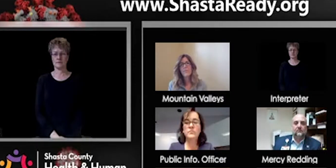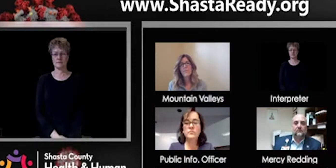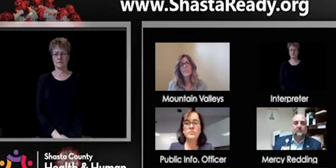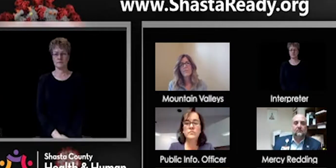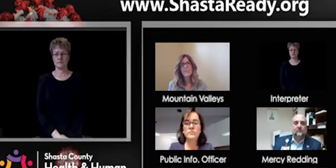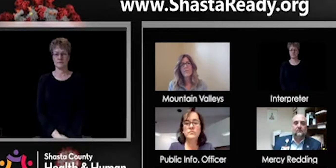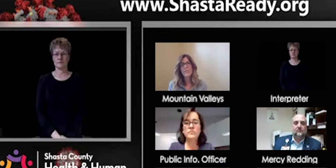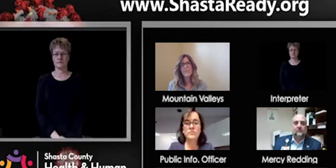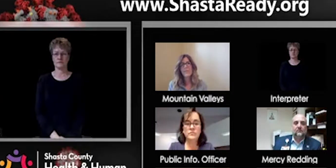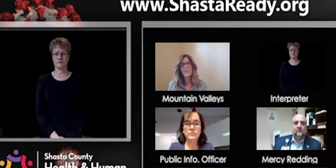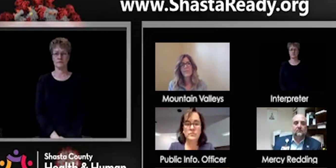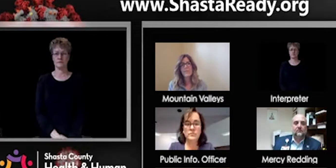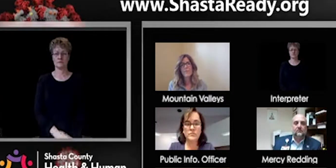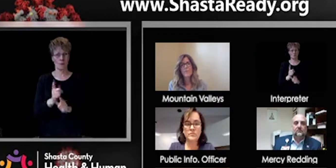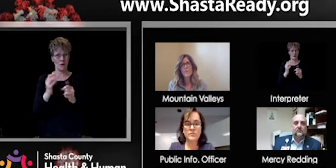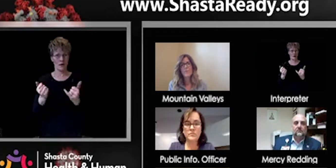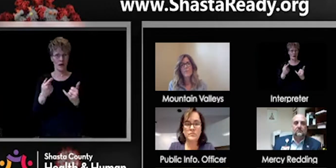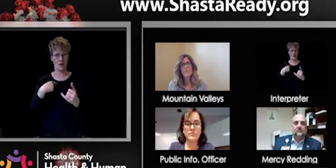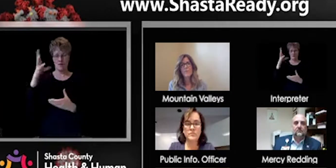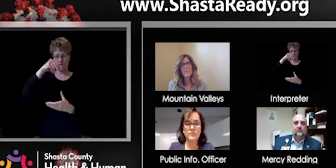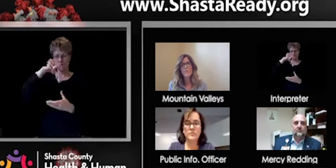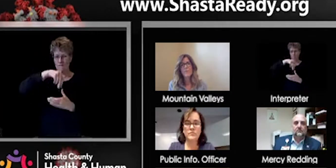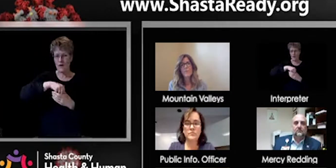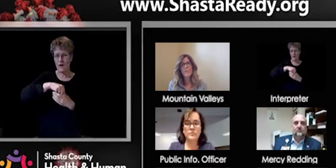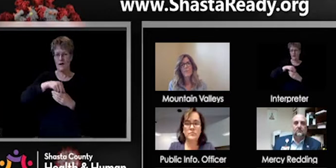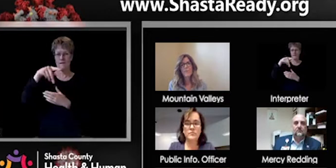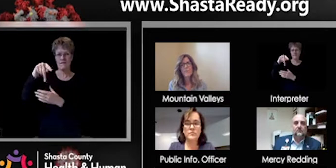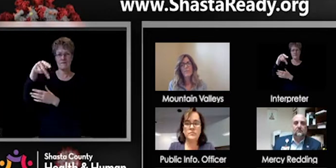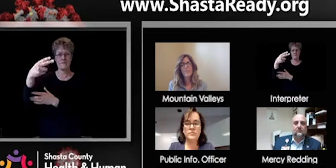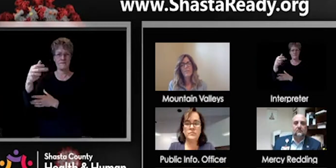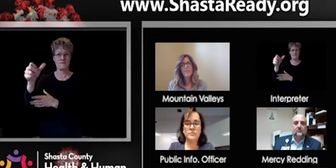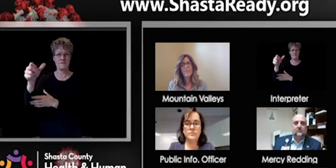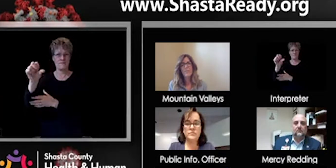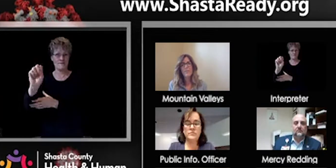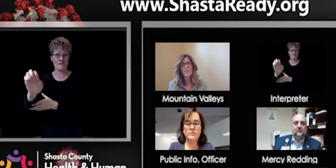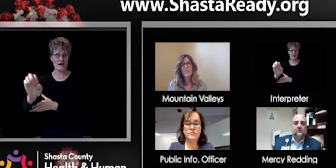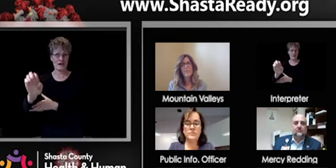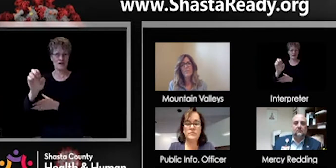“Phase One,” which is the tightest level of restrictions and we are hoping to move